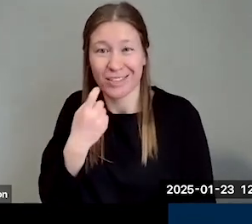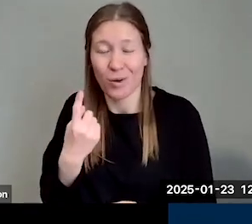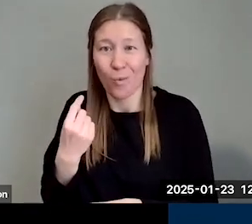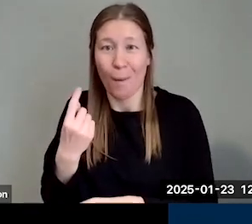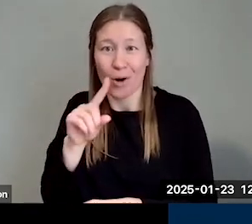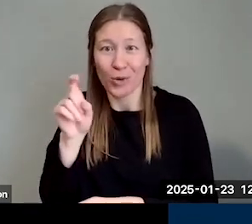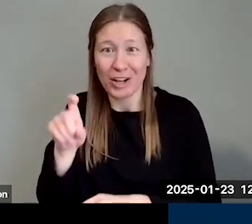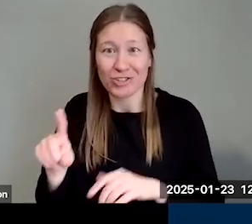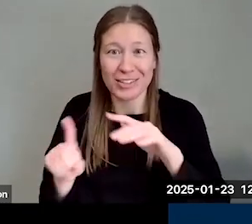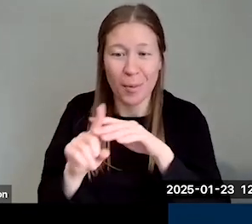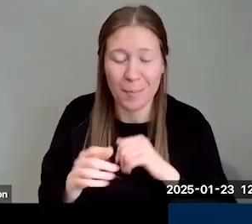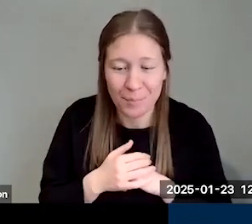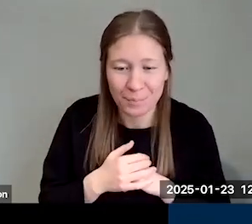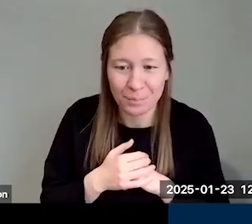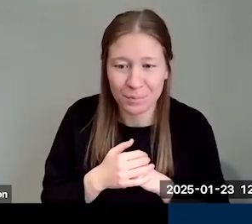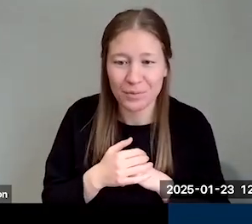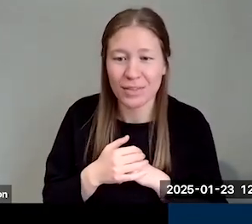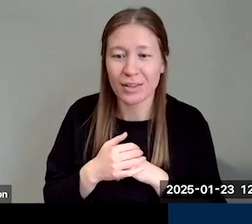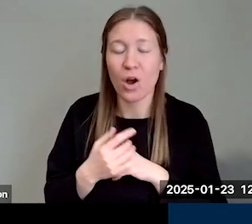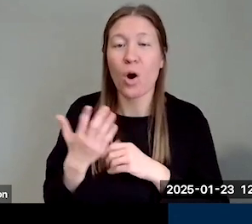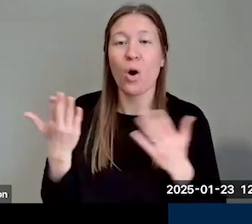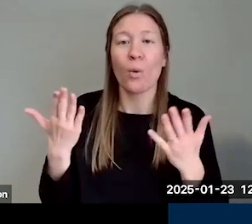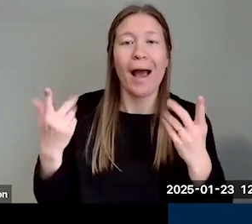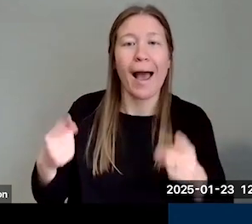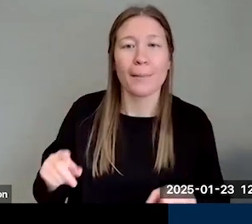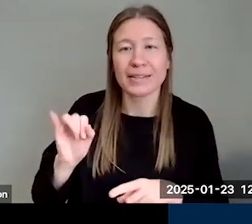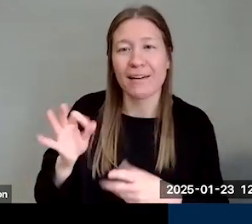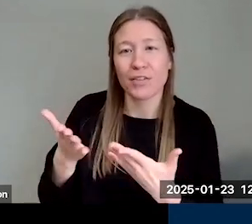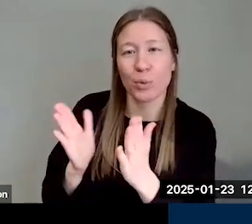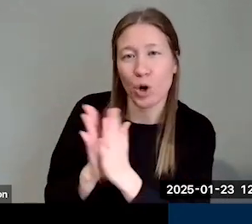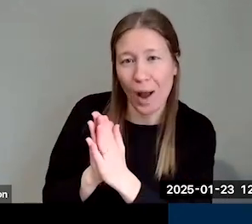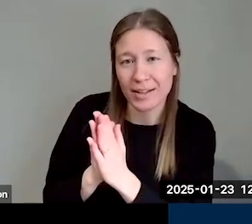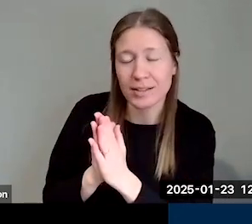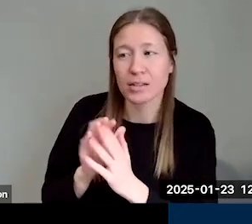Okay. [Erin] What happens if the request or accommodation is needed immediately?